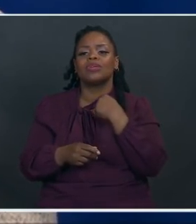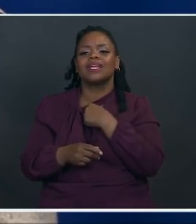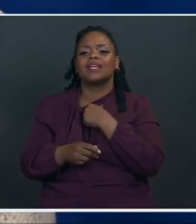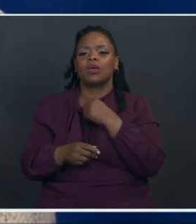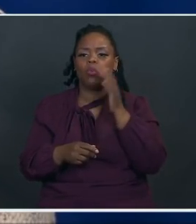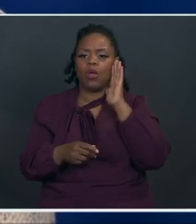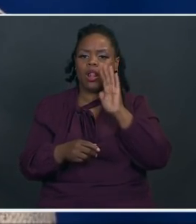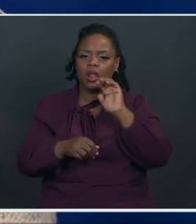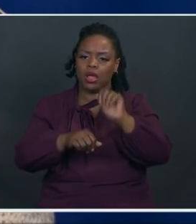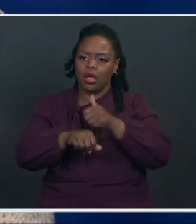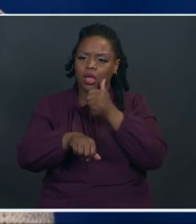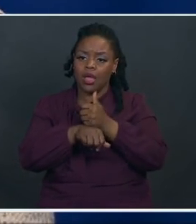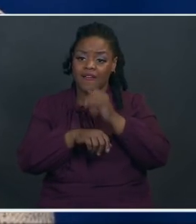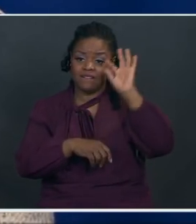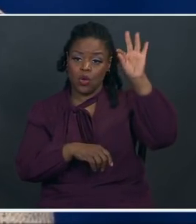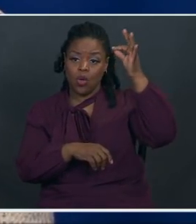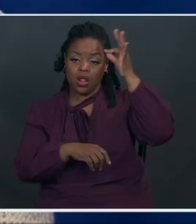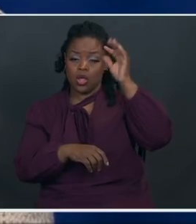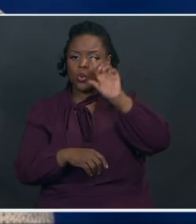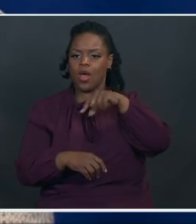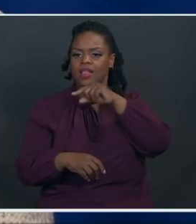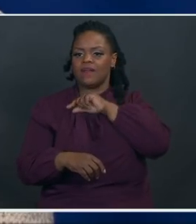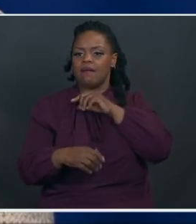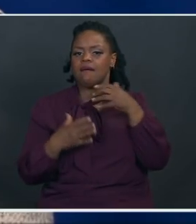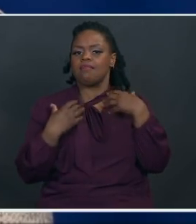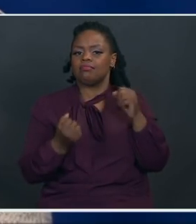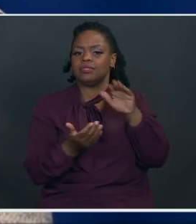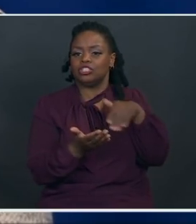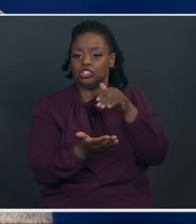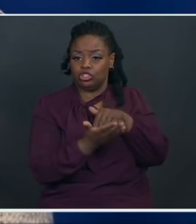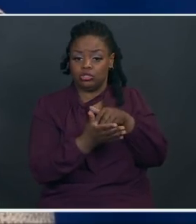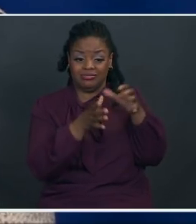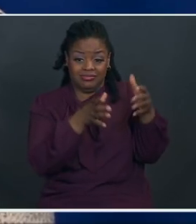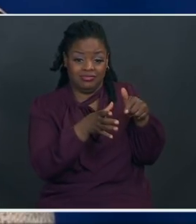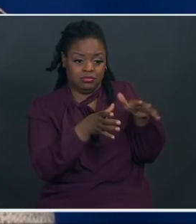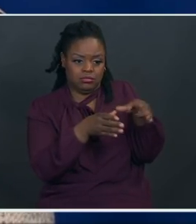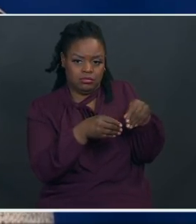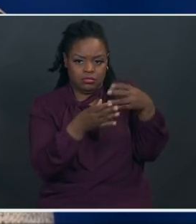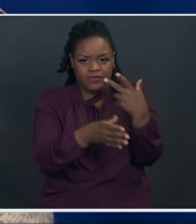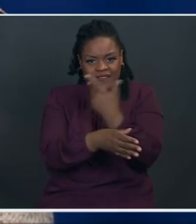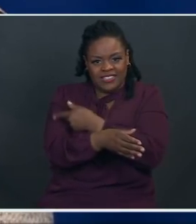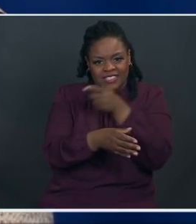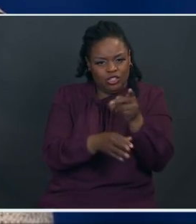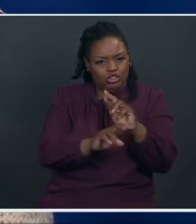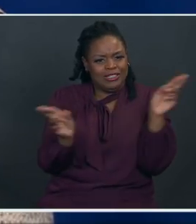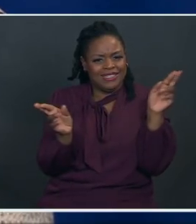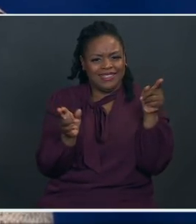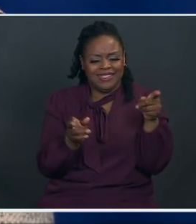and Andy's going to talk about some of our other venues for vaccination that we're ramping up. But it will be important to make sure the vaccine is available